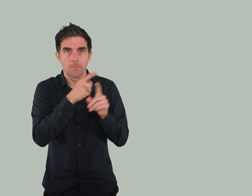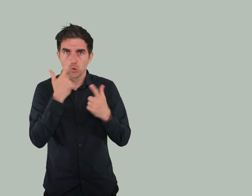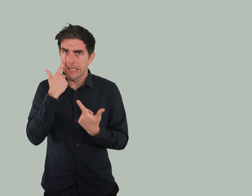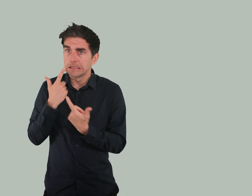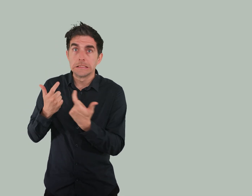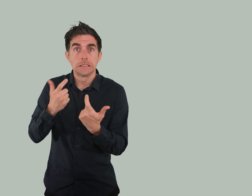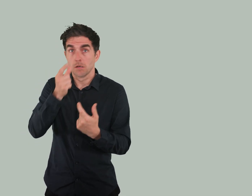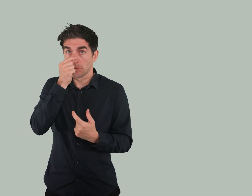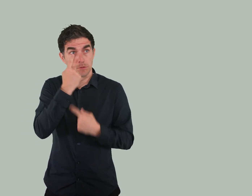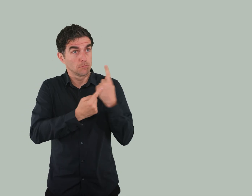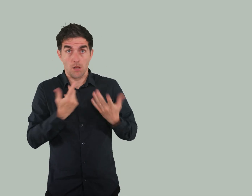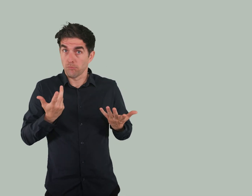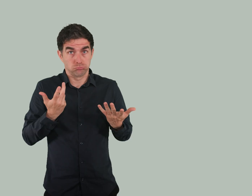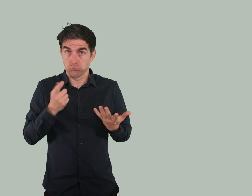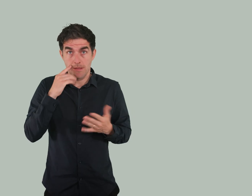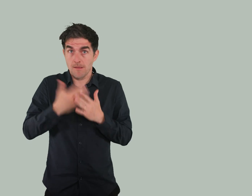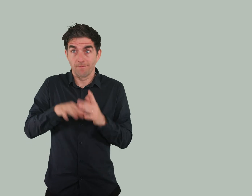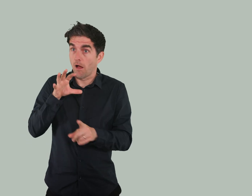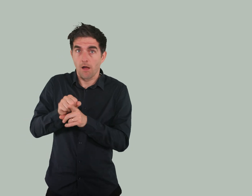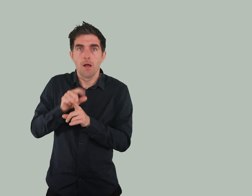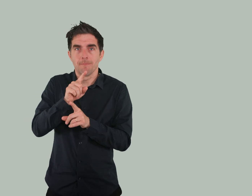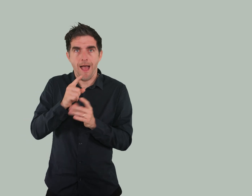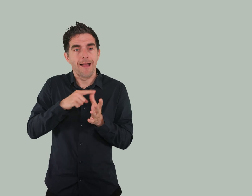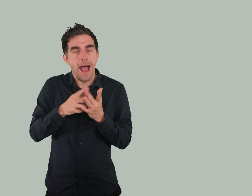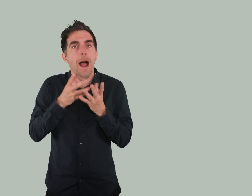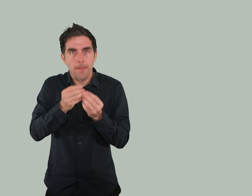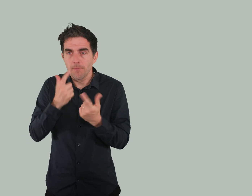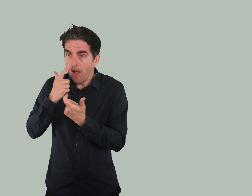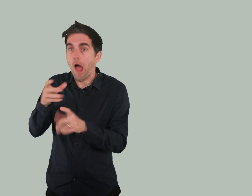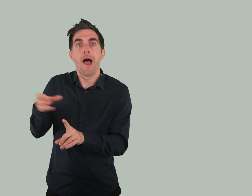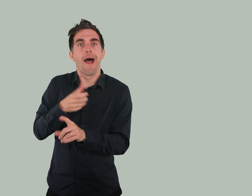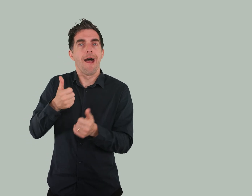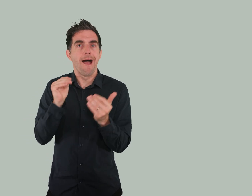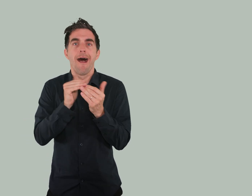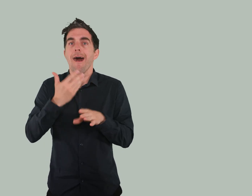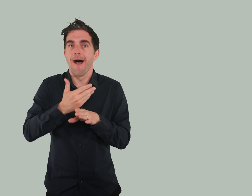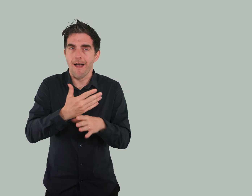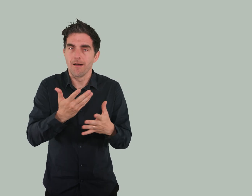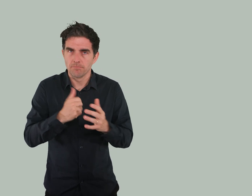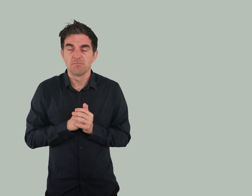and help employers find talent they would otherwise miss.